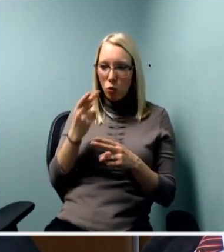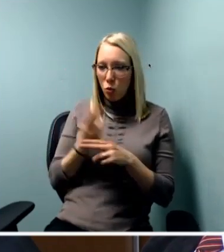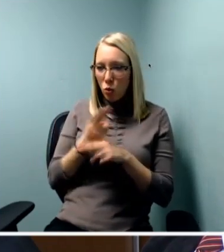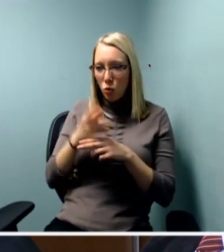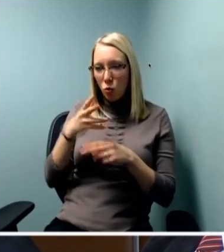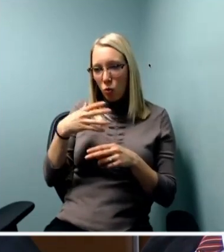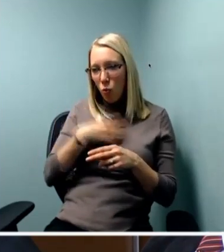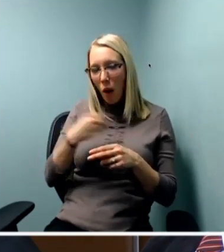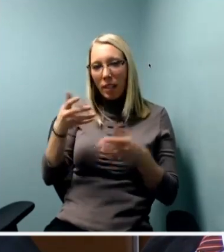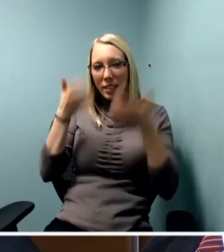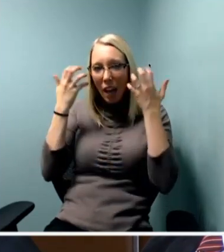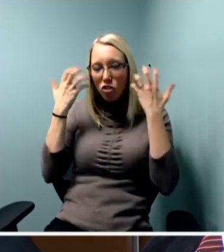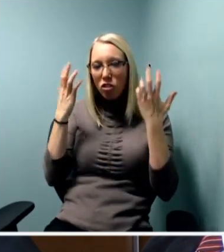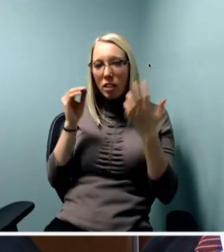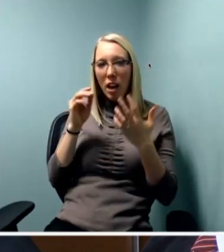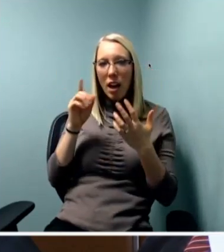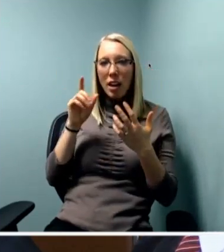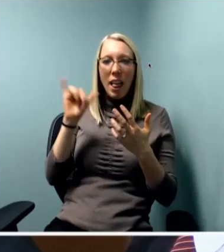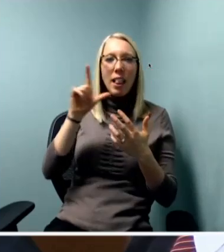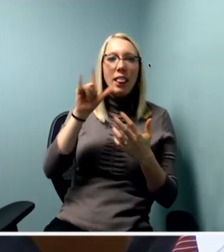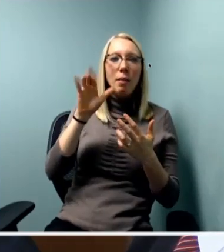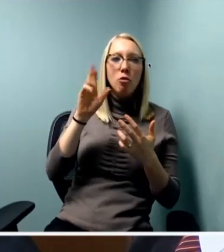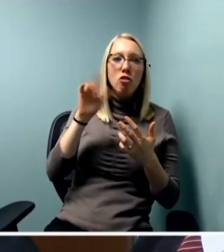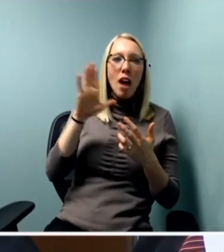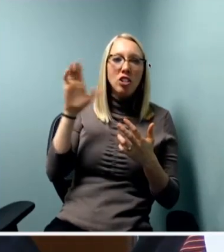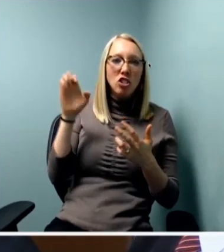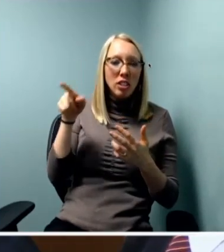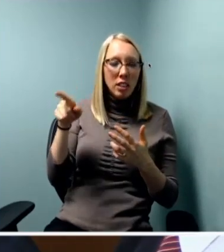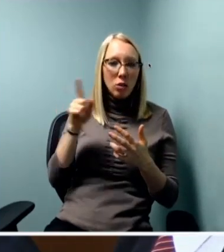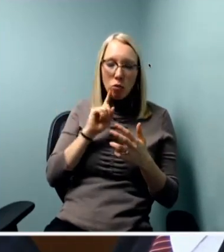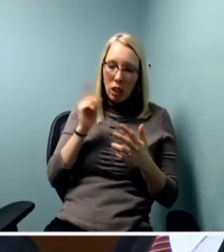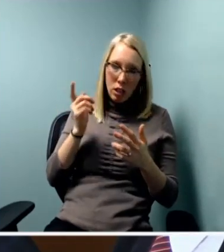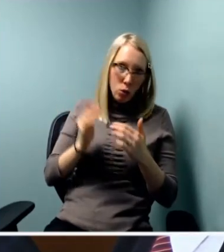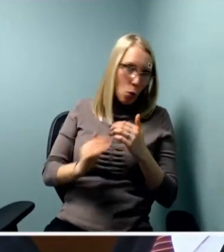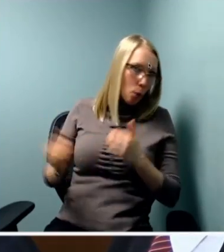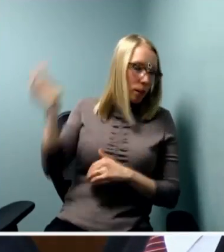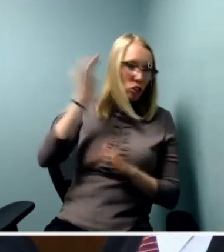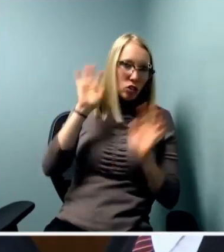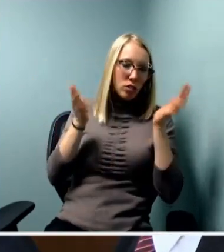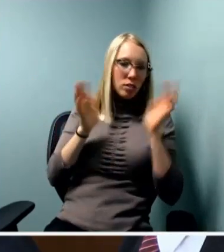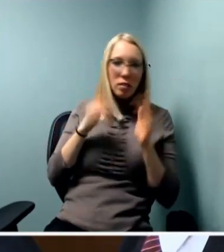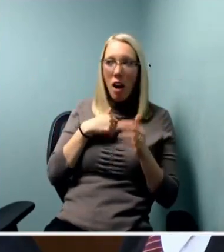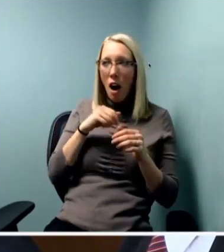and they were like Liberace, completely over the top. And I kind of loved them, y'know?